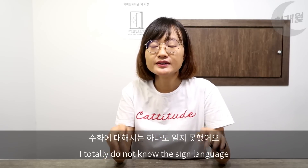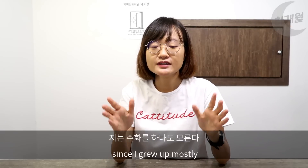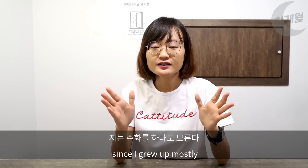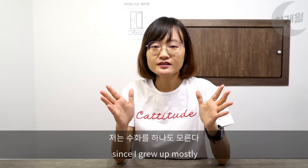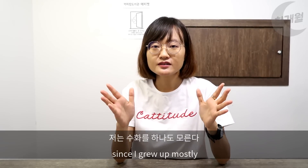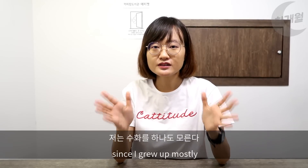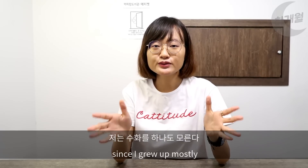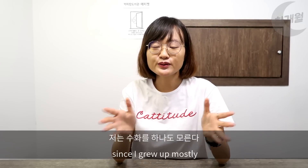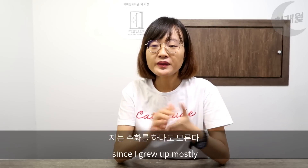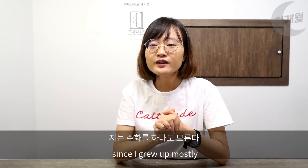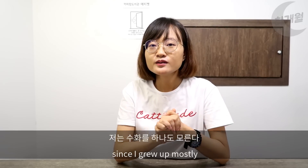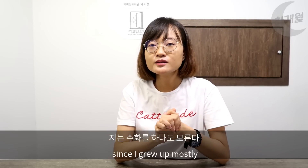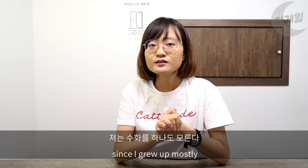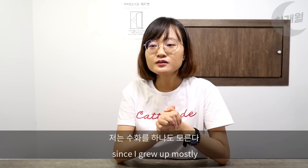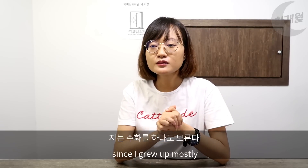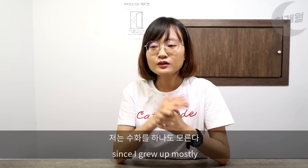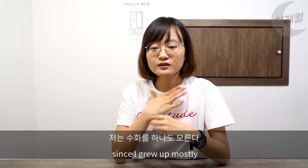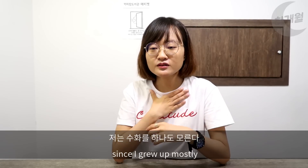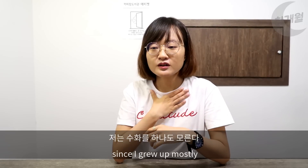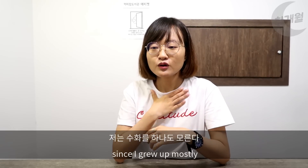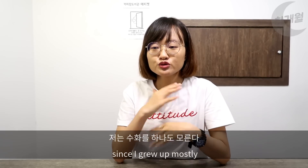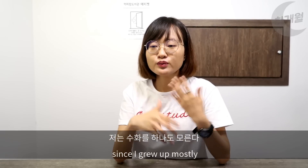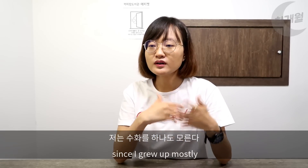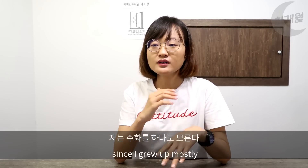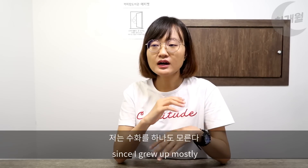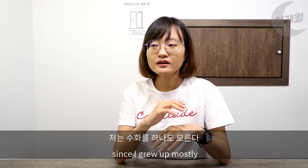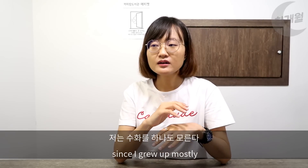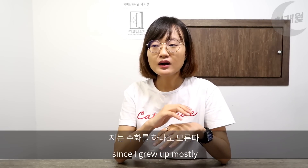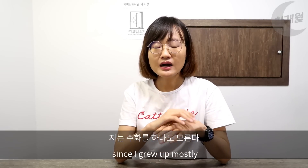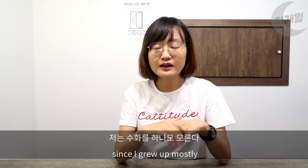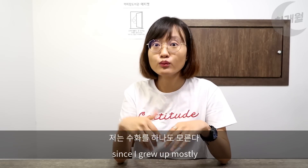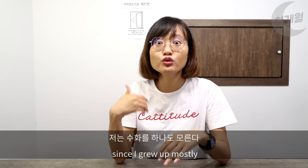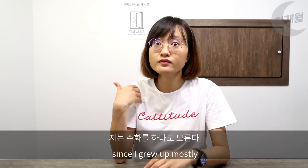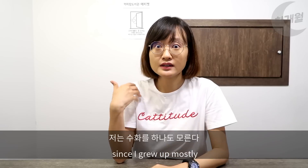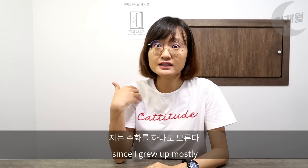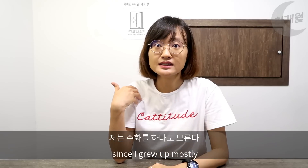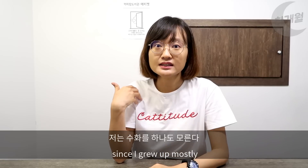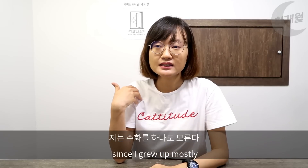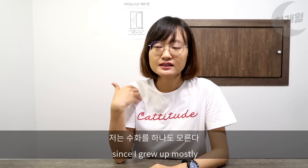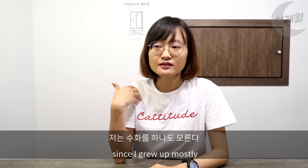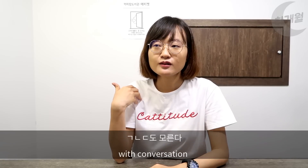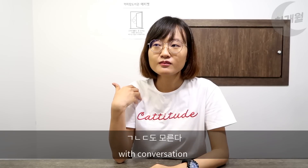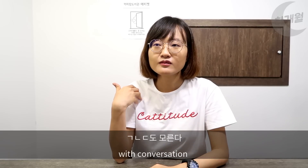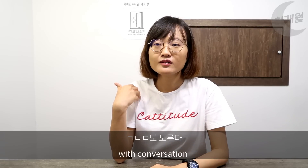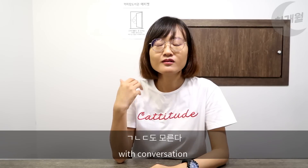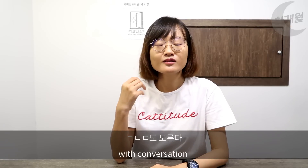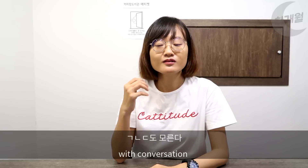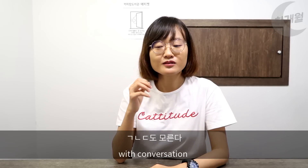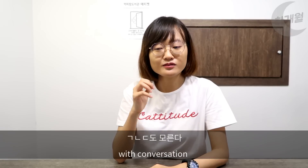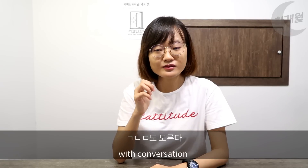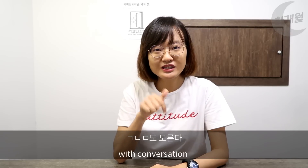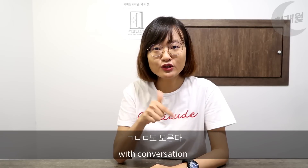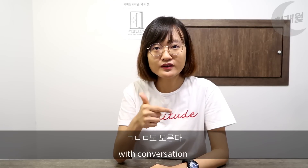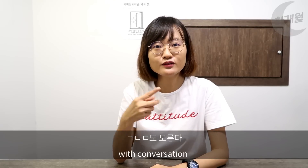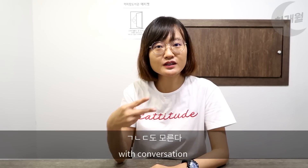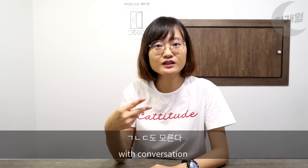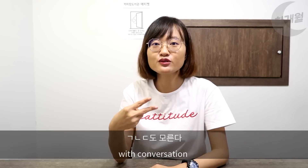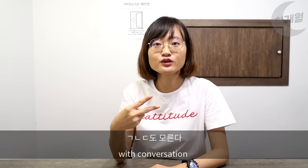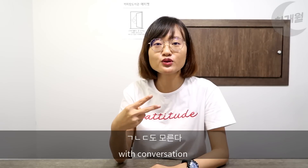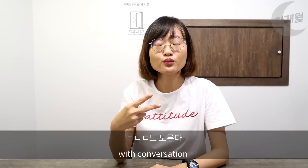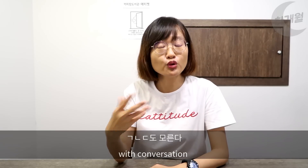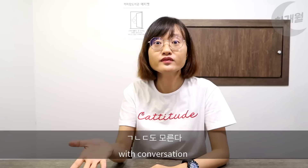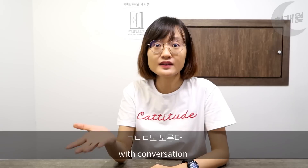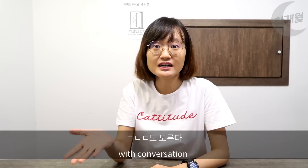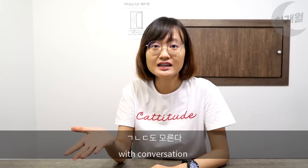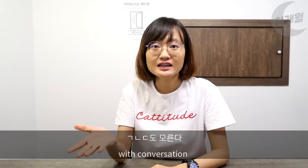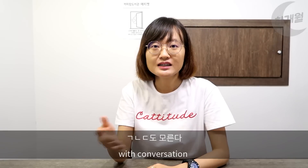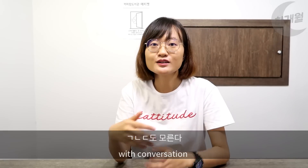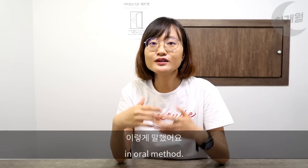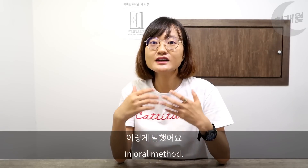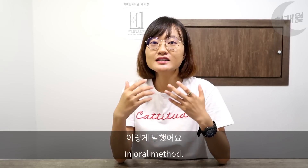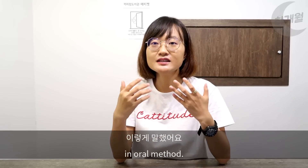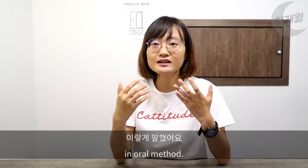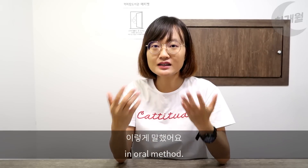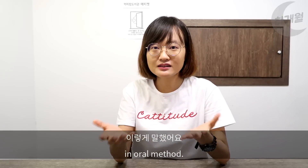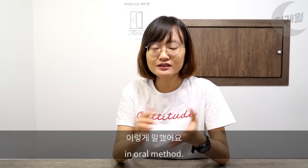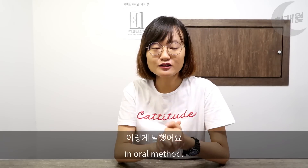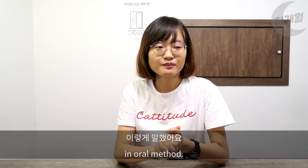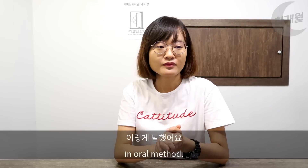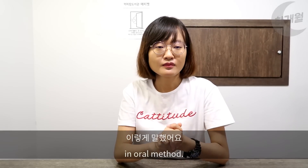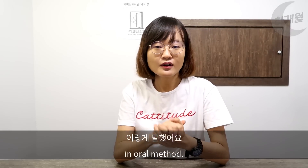since I grew up mostly with conversation in oral method.